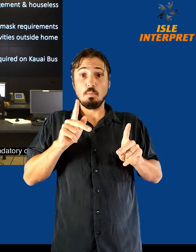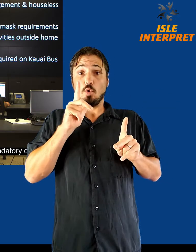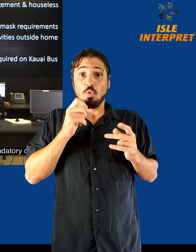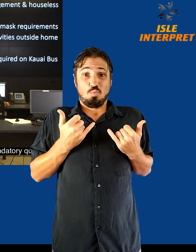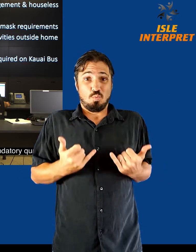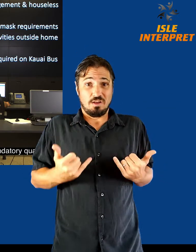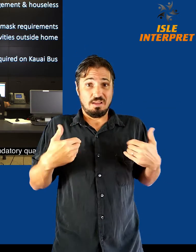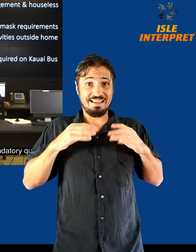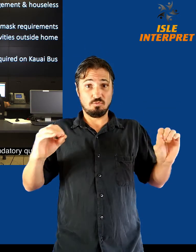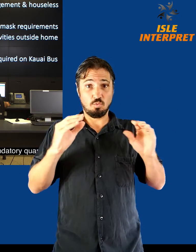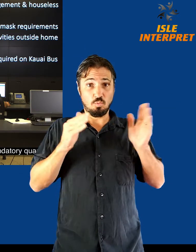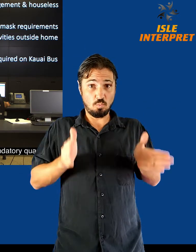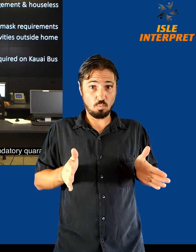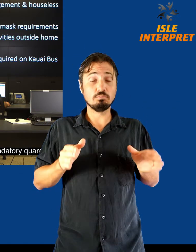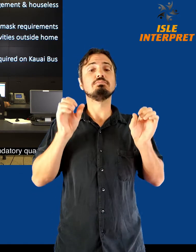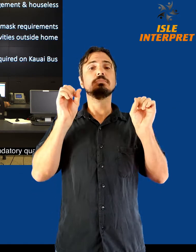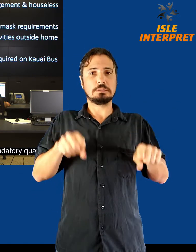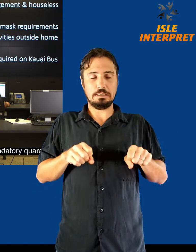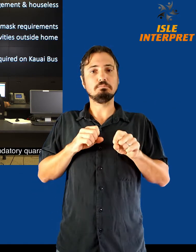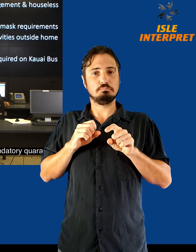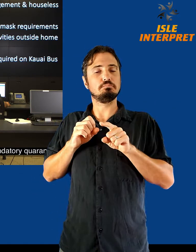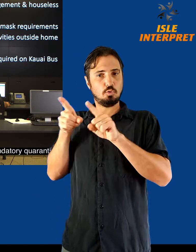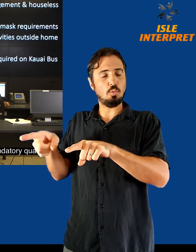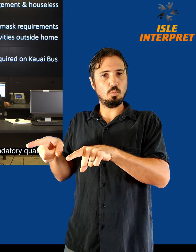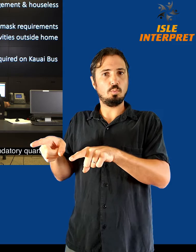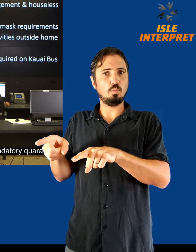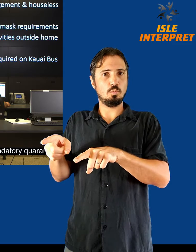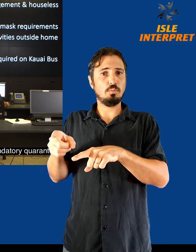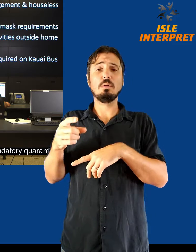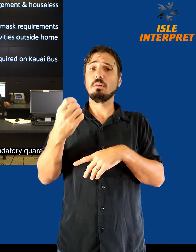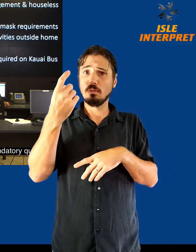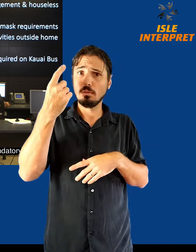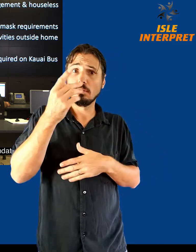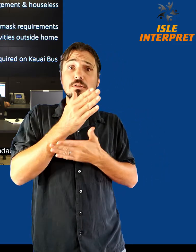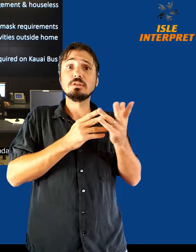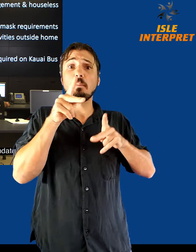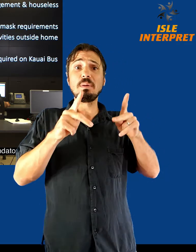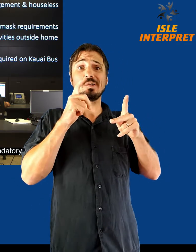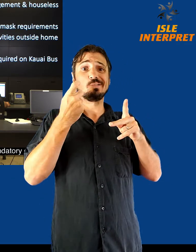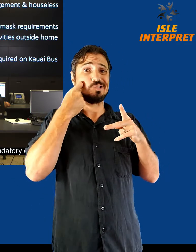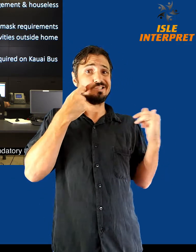These permits are not available to anyone subject to the statewide 14-day mandatory quarantine.